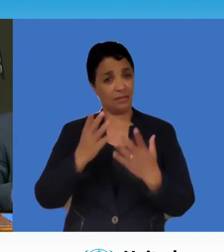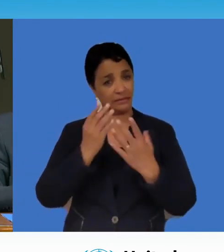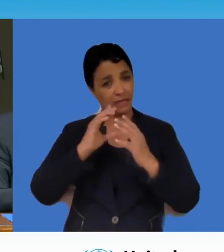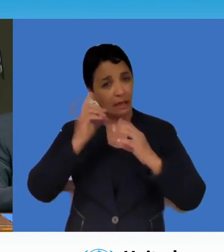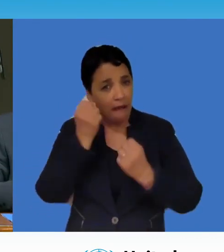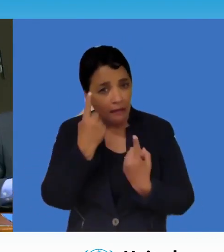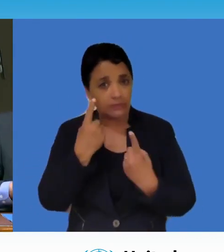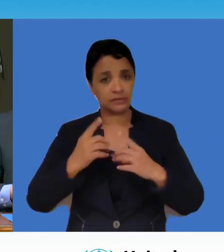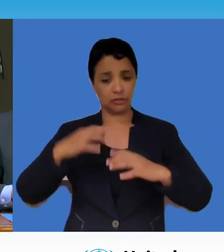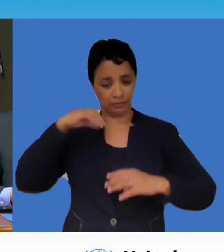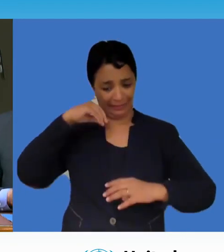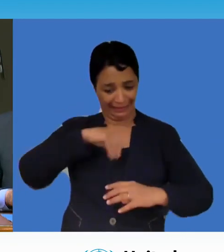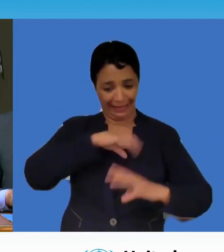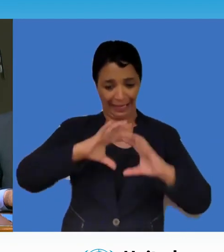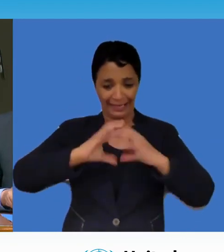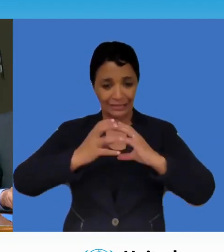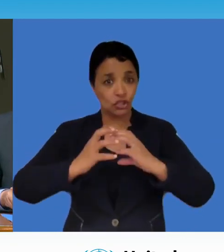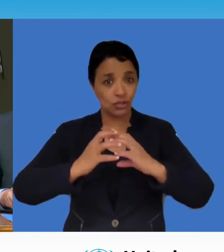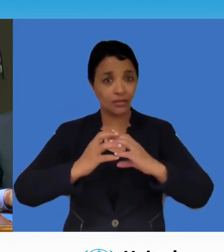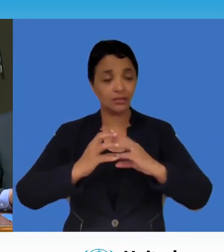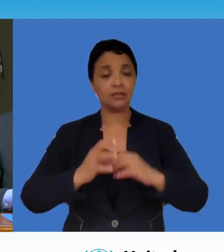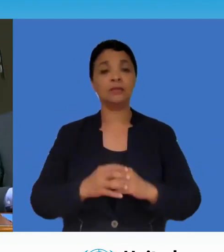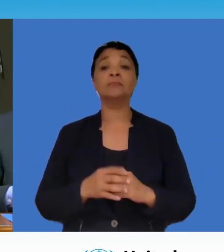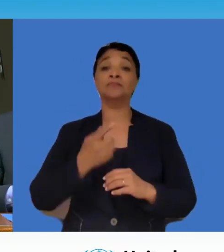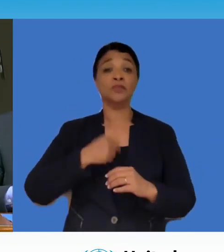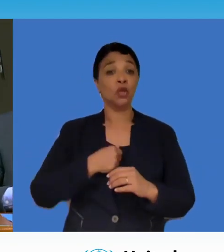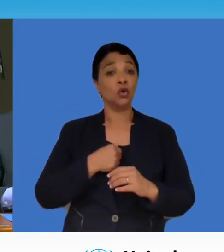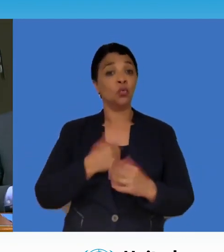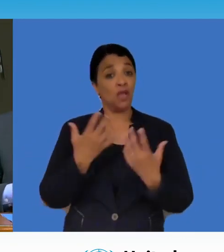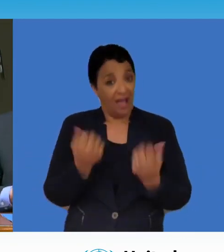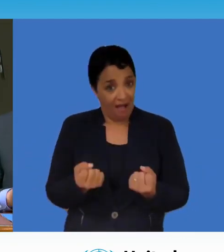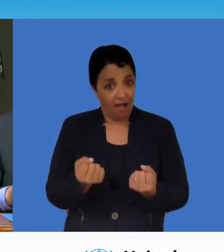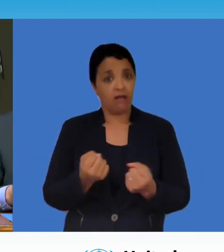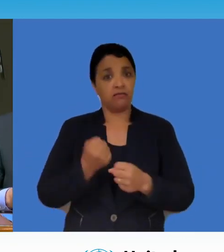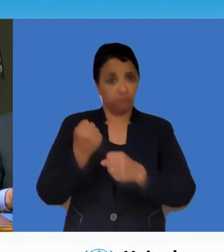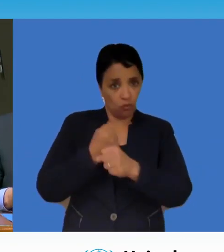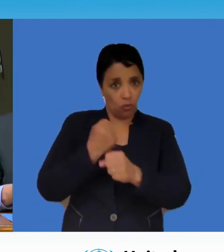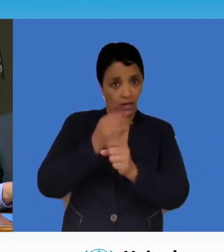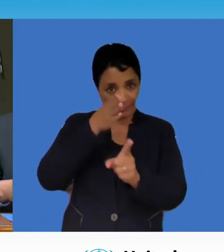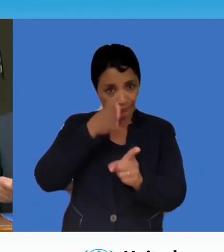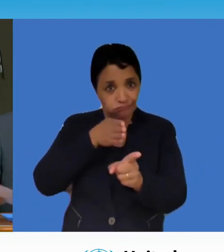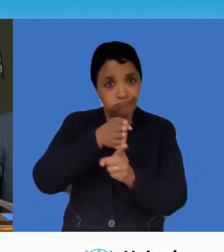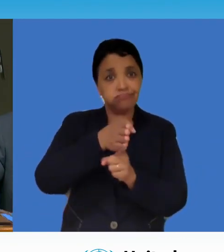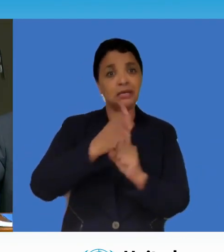important area that we need to do better at we we are beginning to do some work in that regard we're